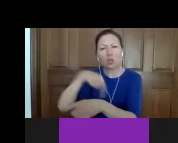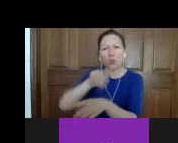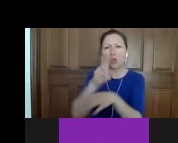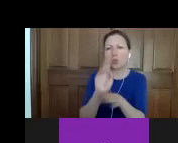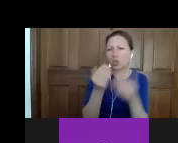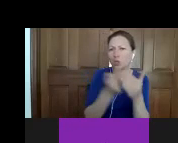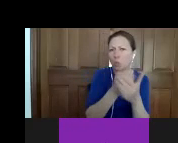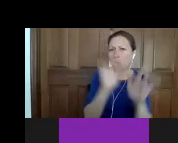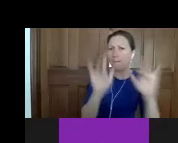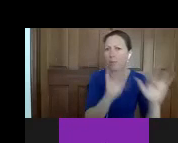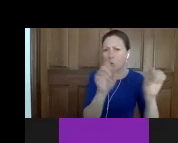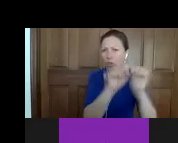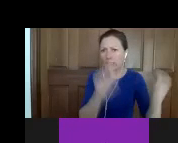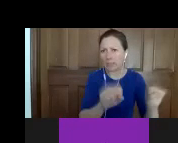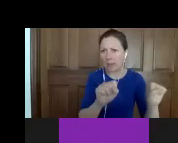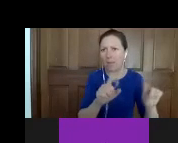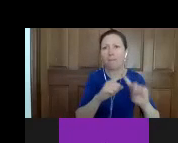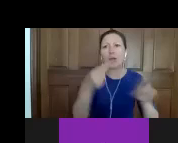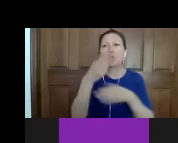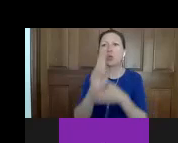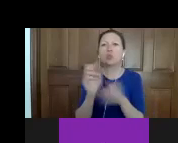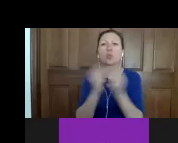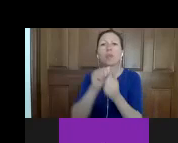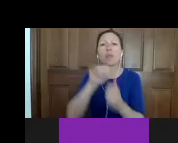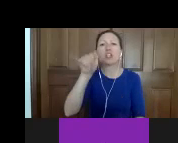but you're using it with Jaws. They're there probably will need to be a learning curve